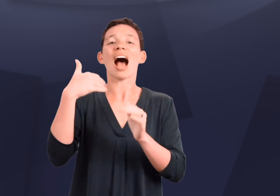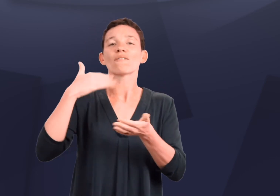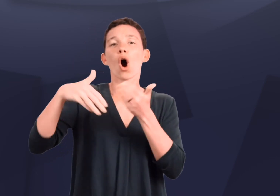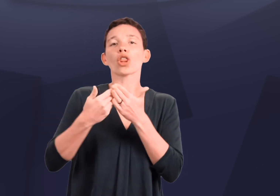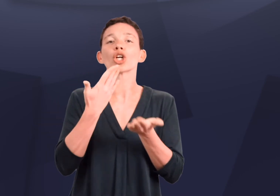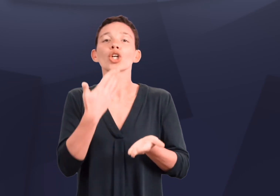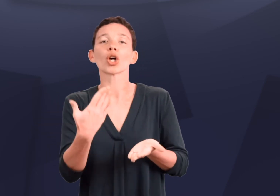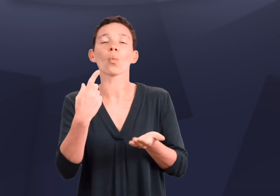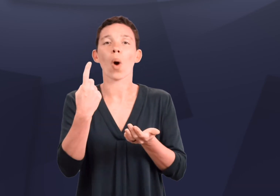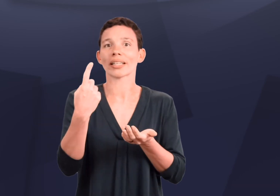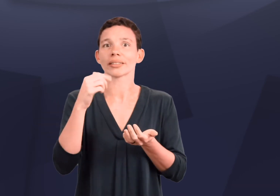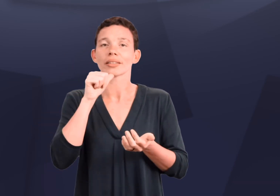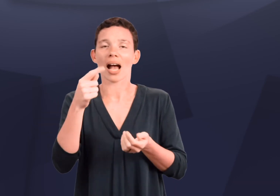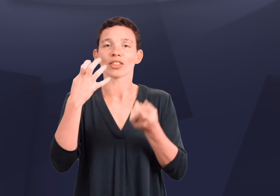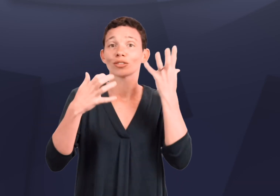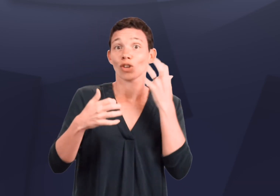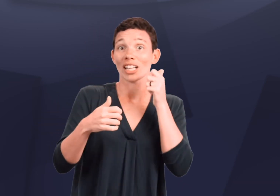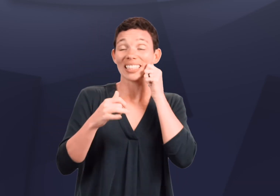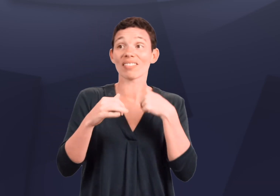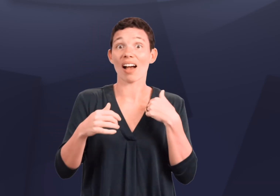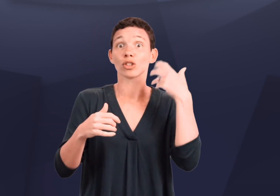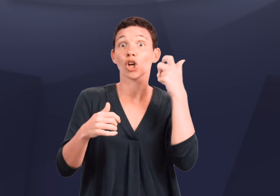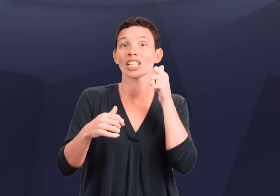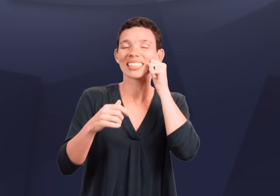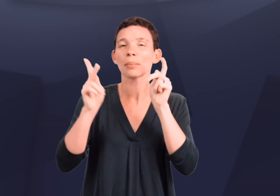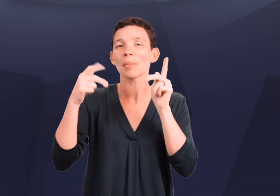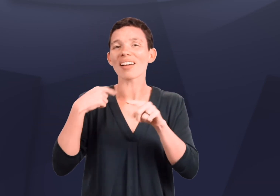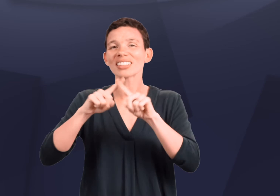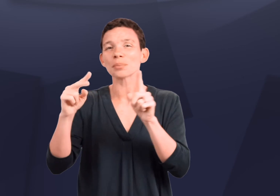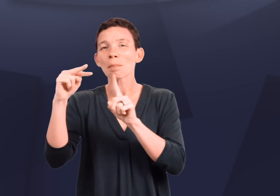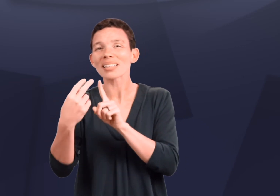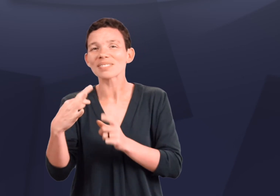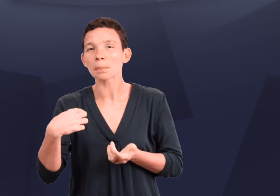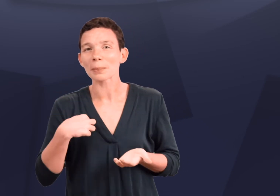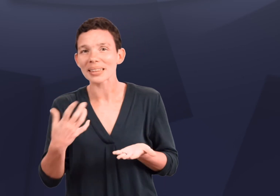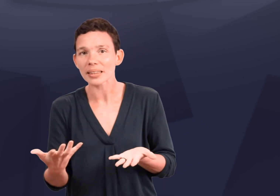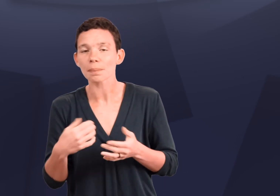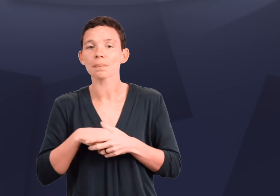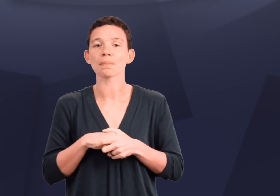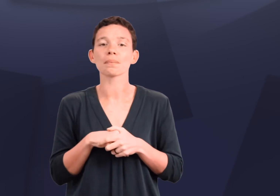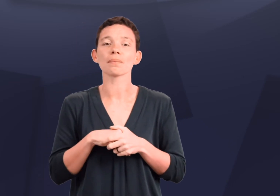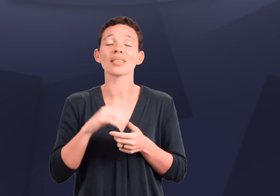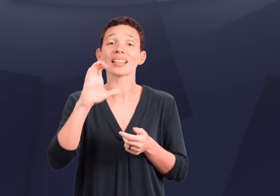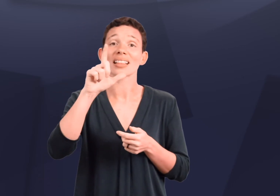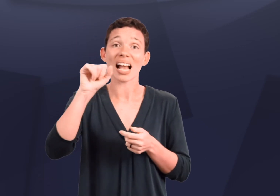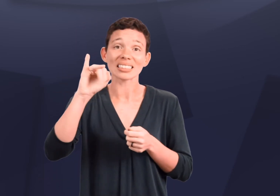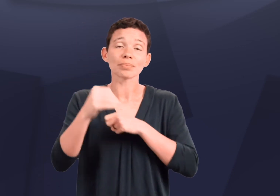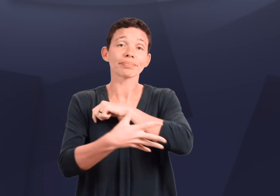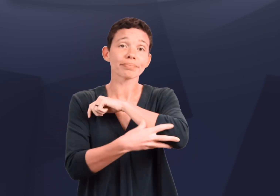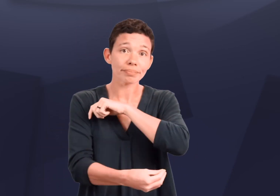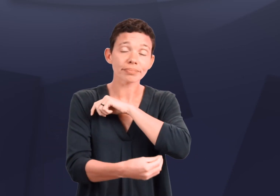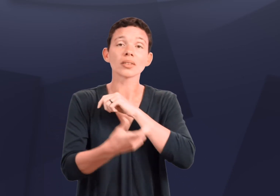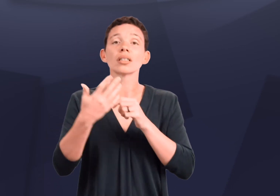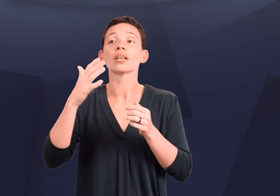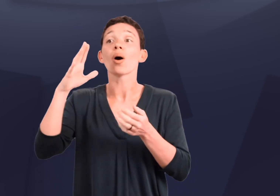You can see, I have some African features, which some people classify specific ones as "good." This overlaps with colorism.